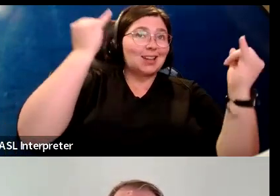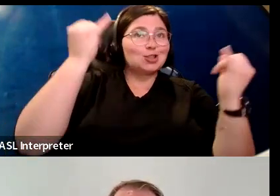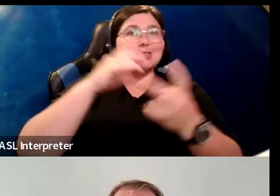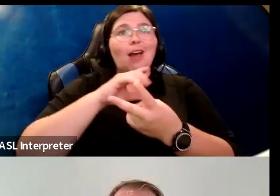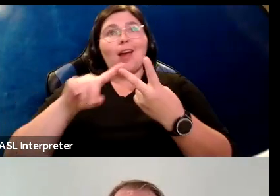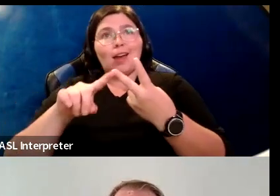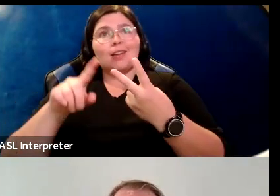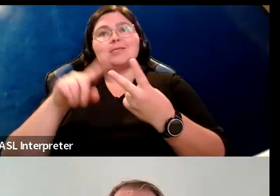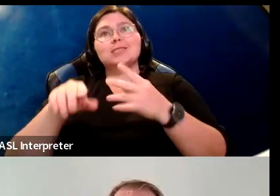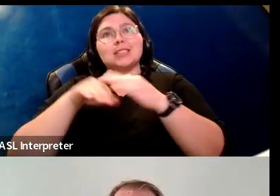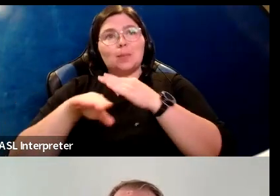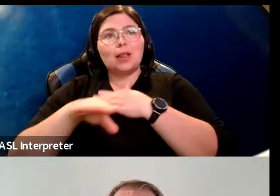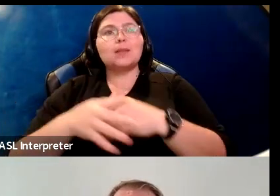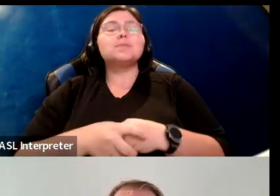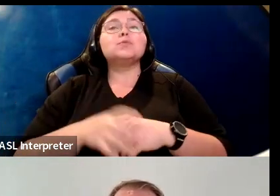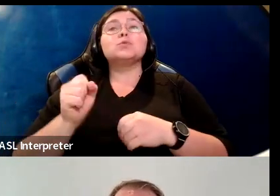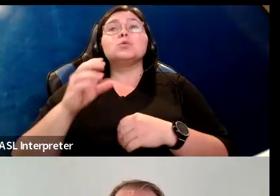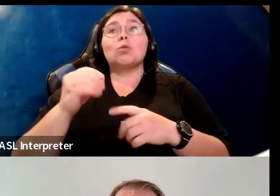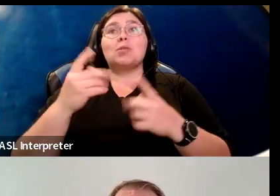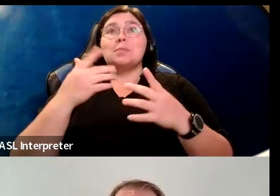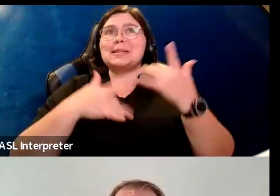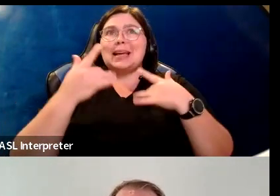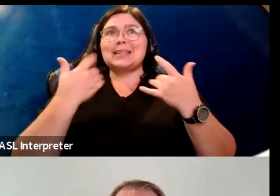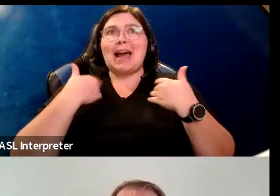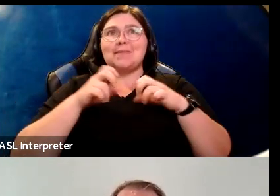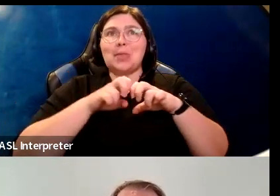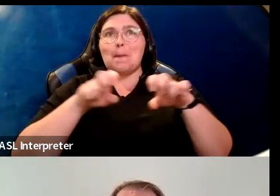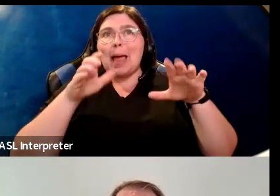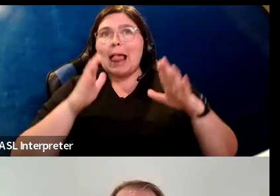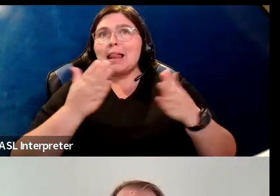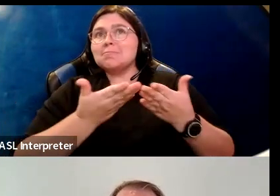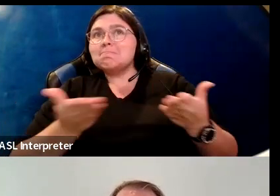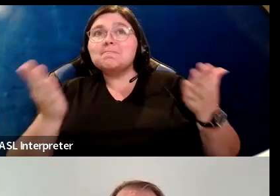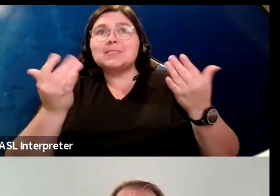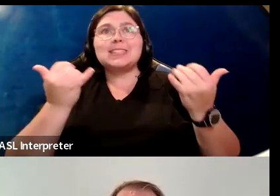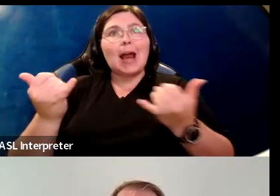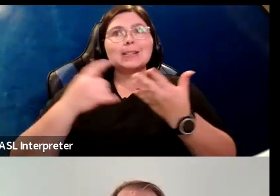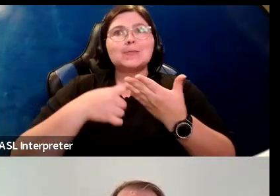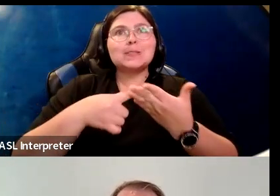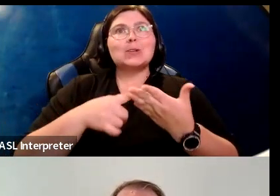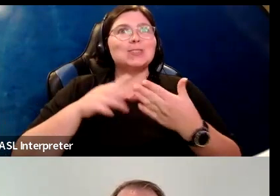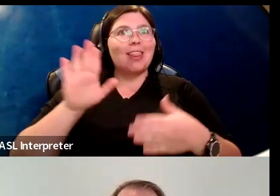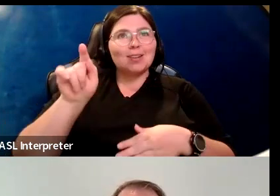today to talk about two very interesting tools that they are working on right now.